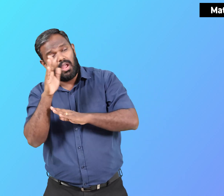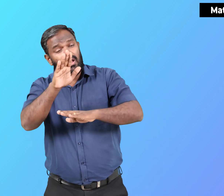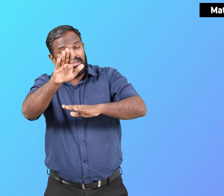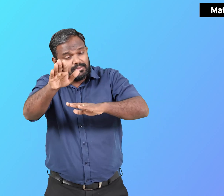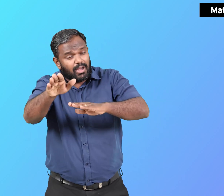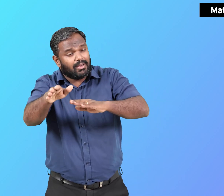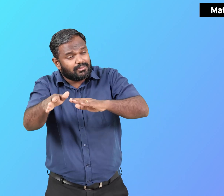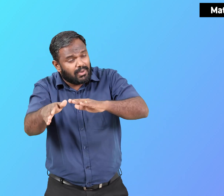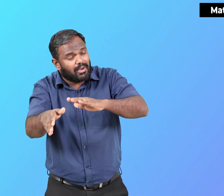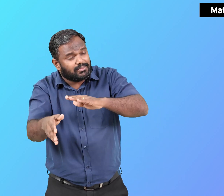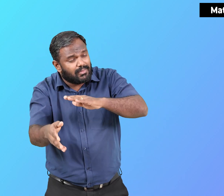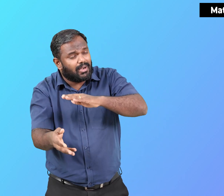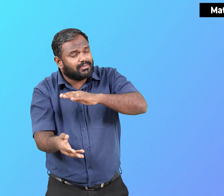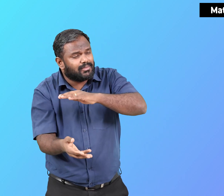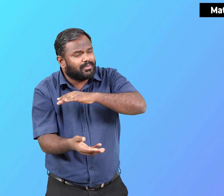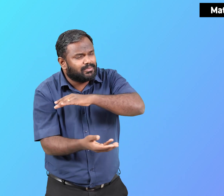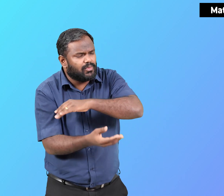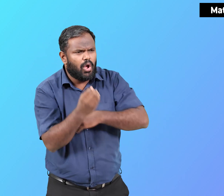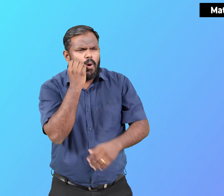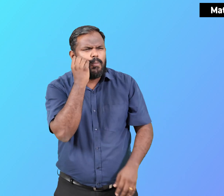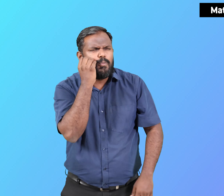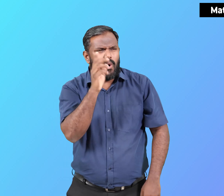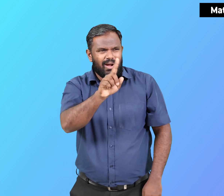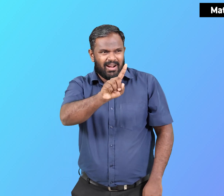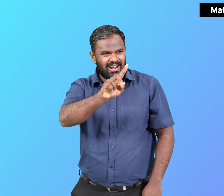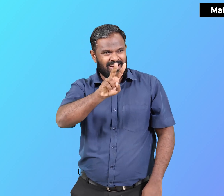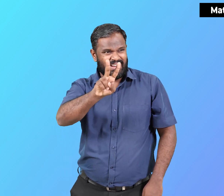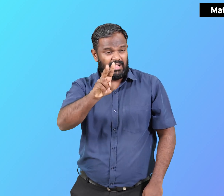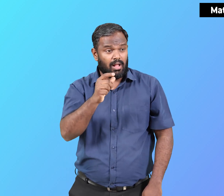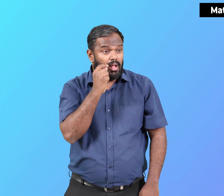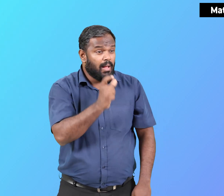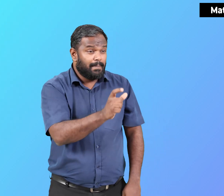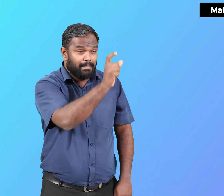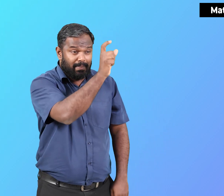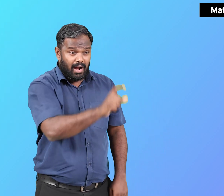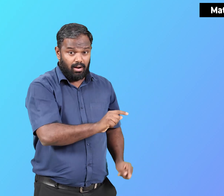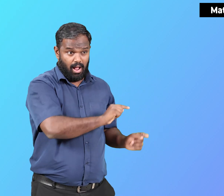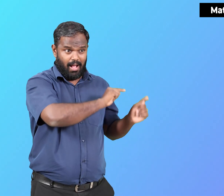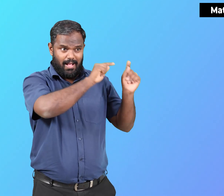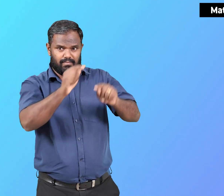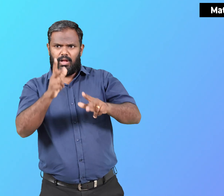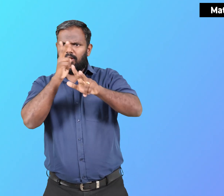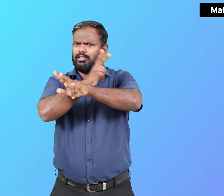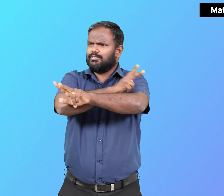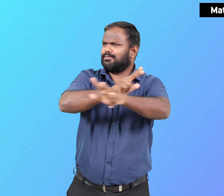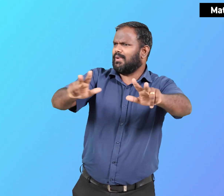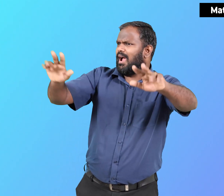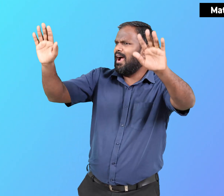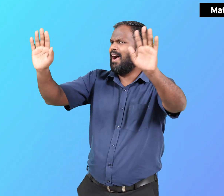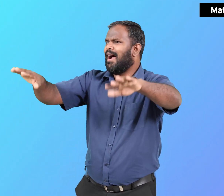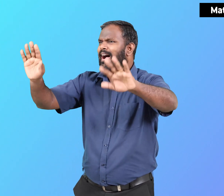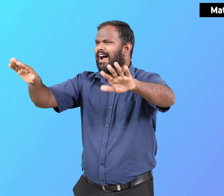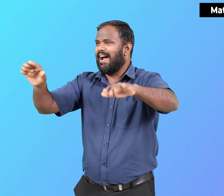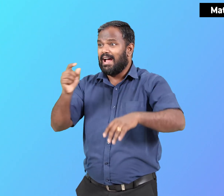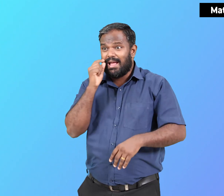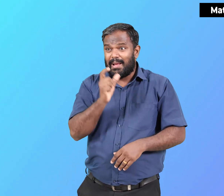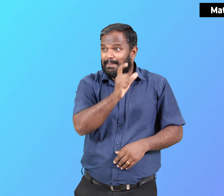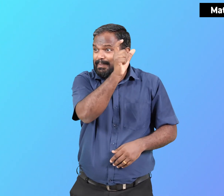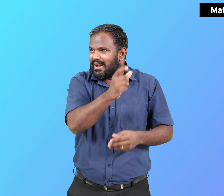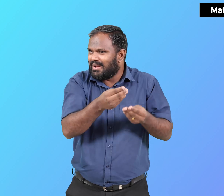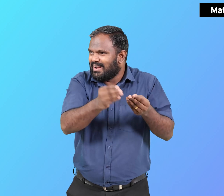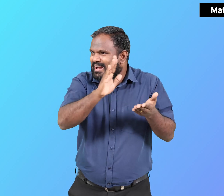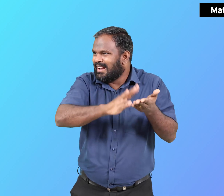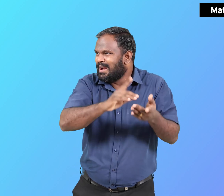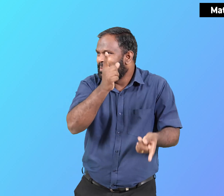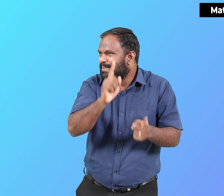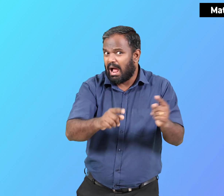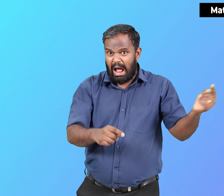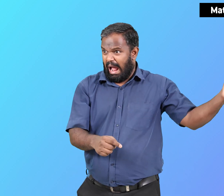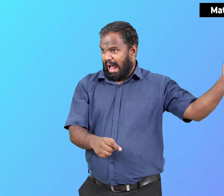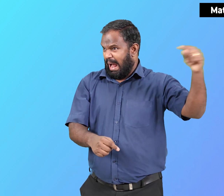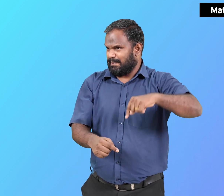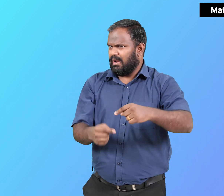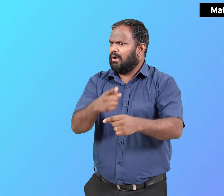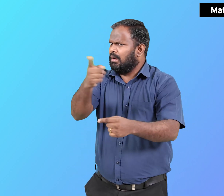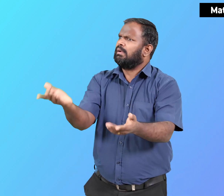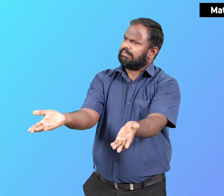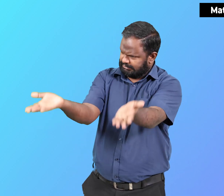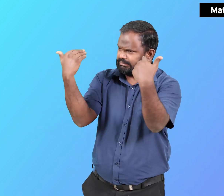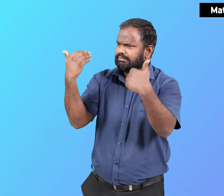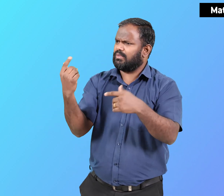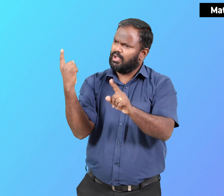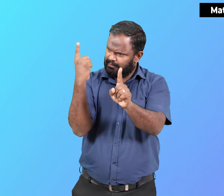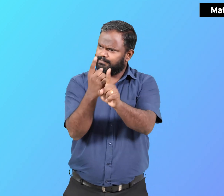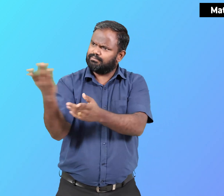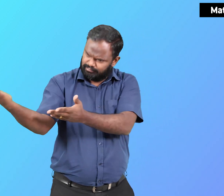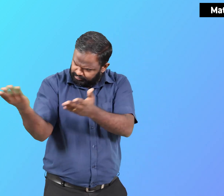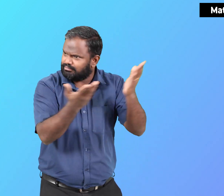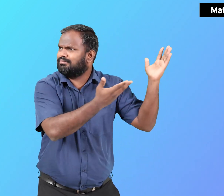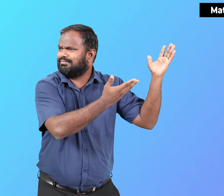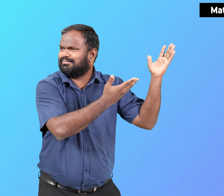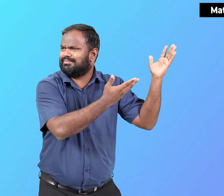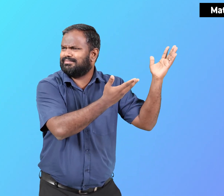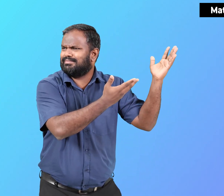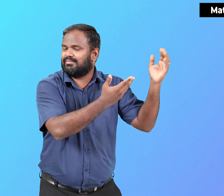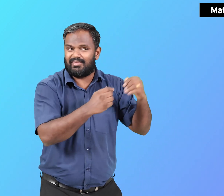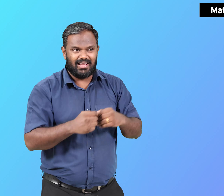“At midnight someone announced, ‘The bridegroom is coming! Come and meet him!’